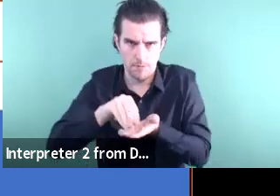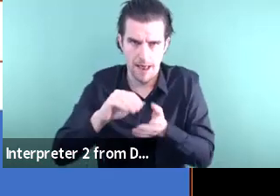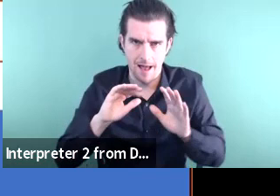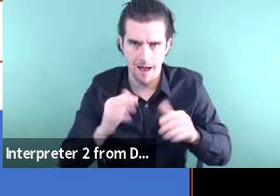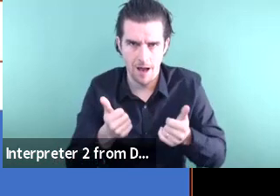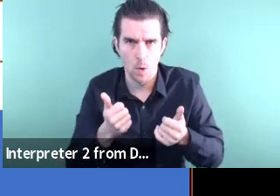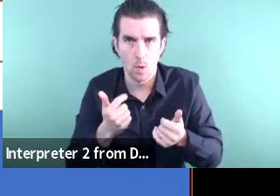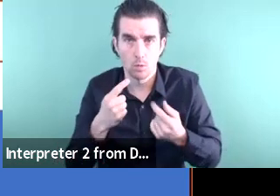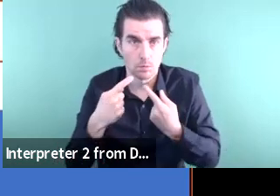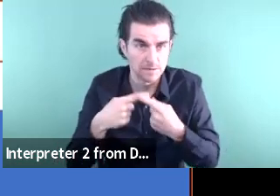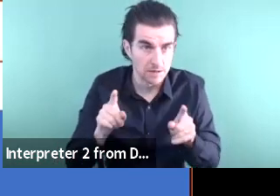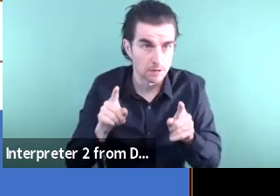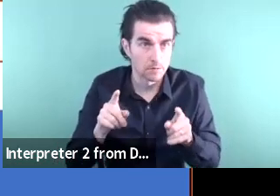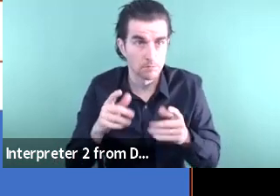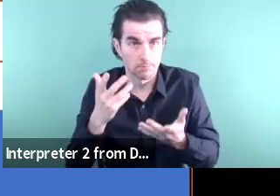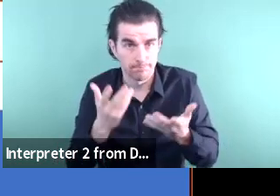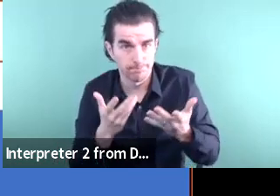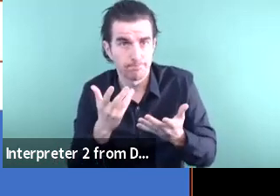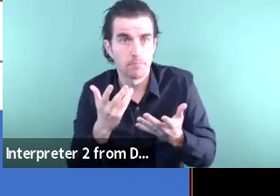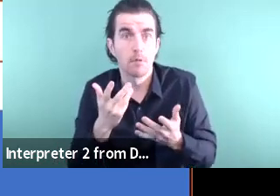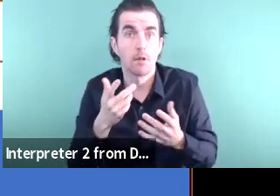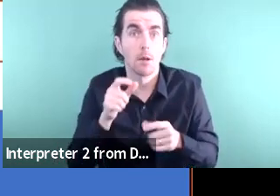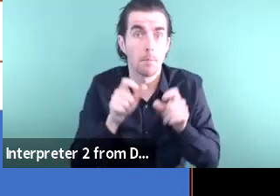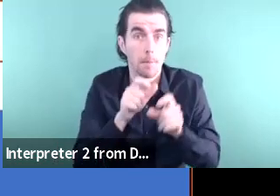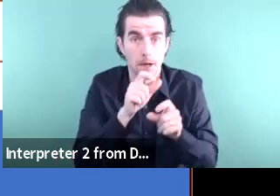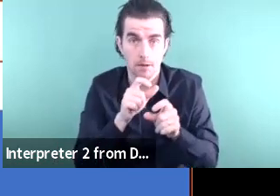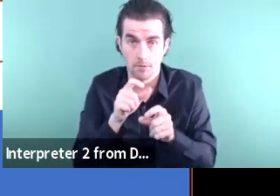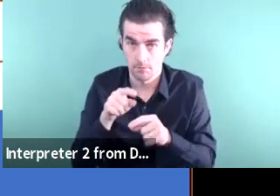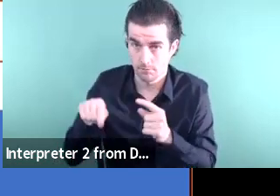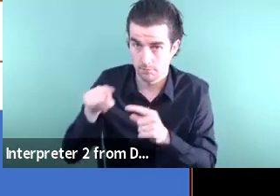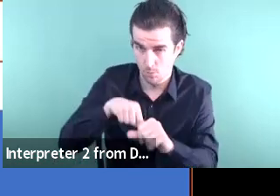basically discounts, which exist in many countries like discounts on transportation,